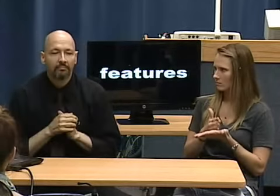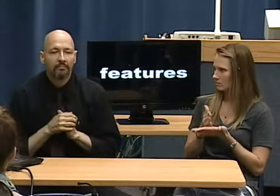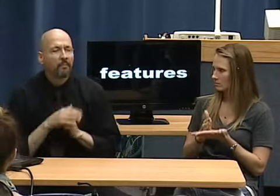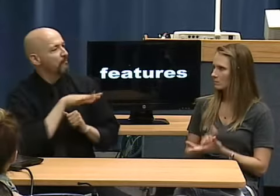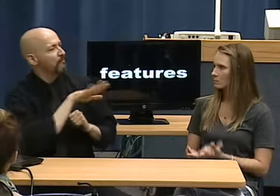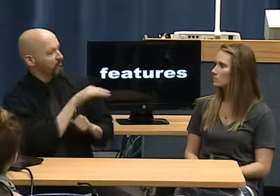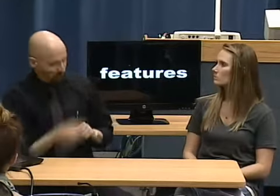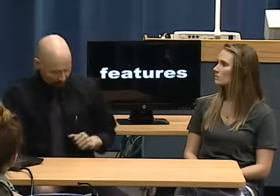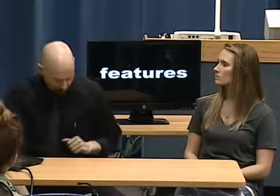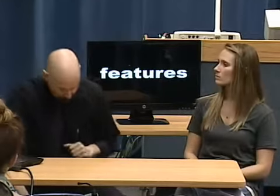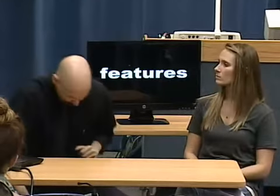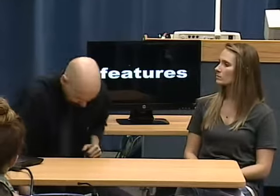Hey,